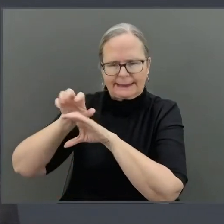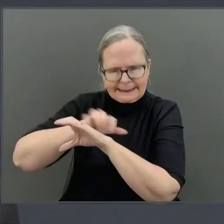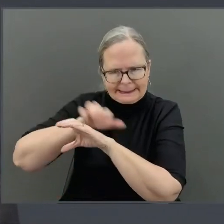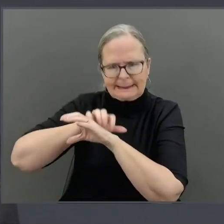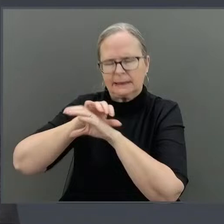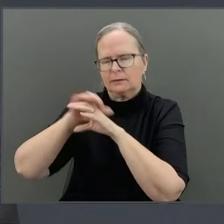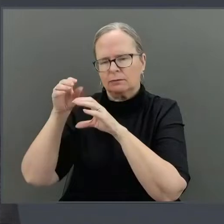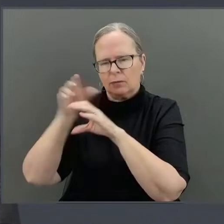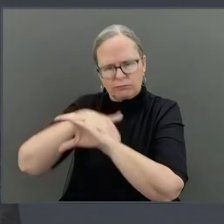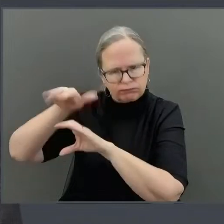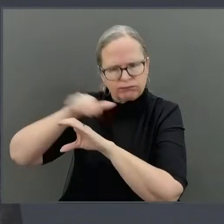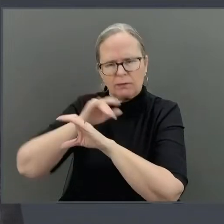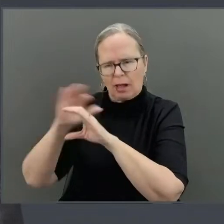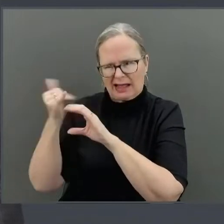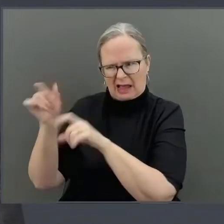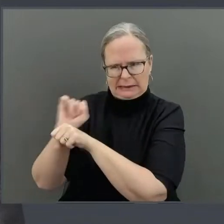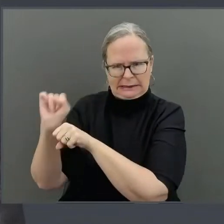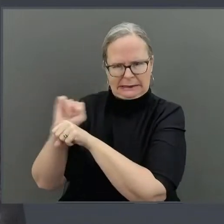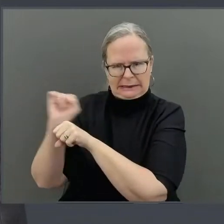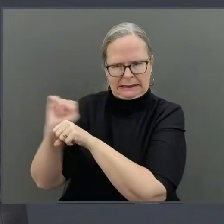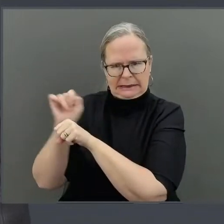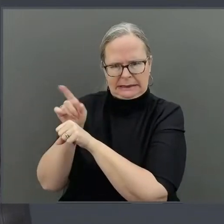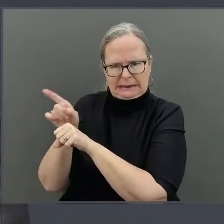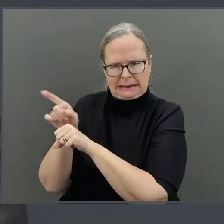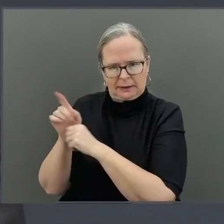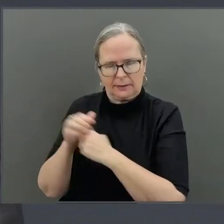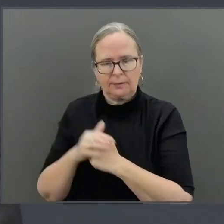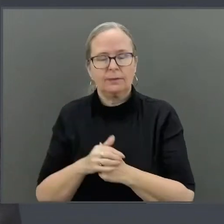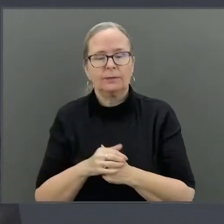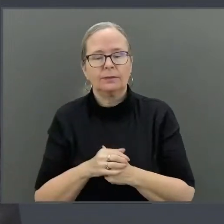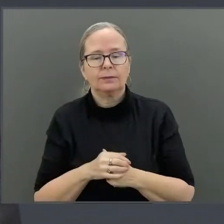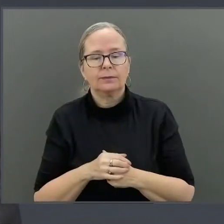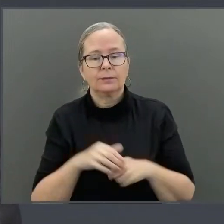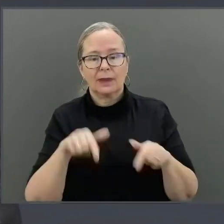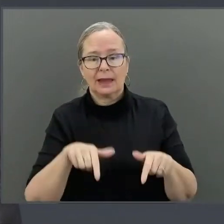the team continues to visit and provide updates to the businesses and residents